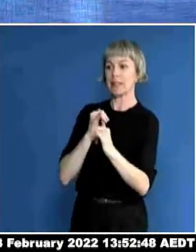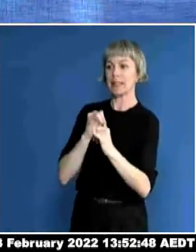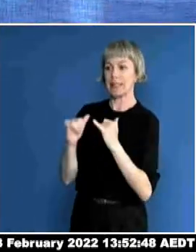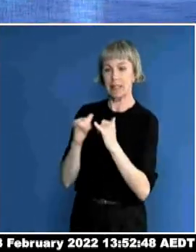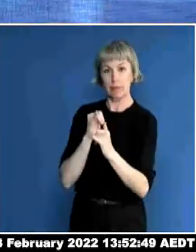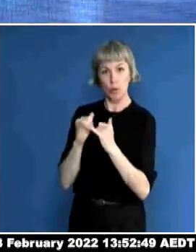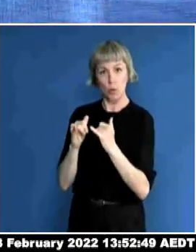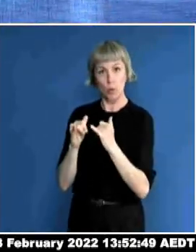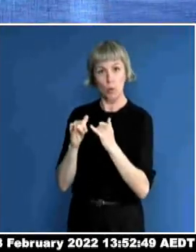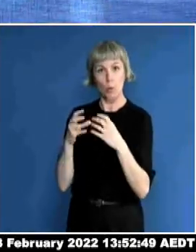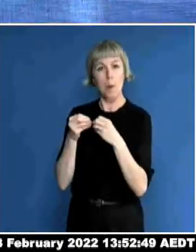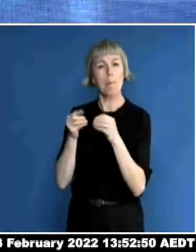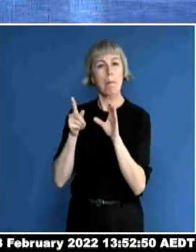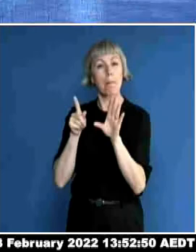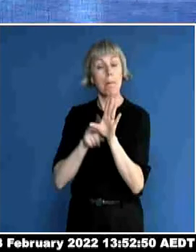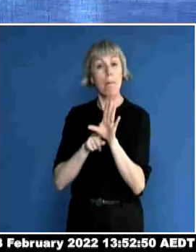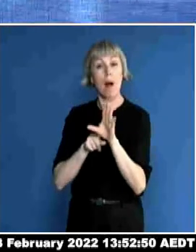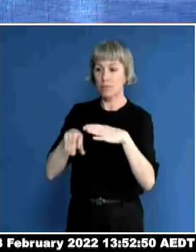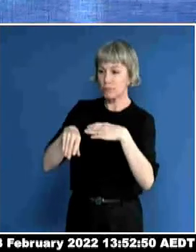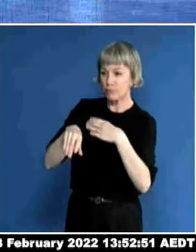with the National Operations Manager at AimBig.